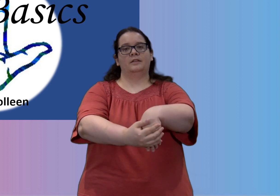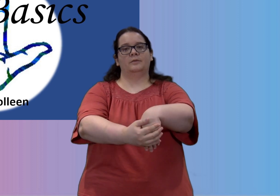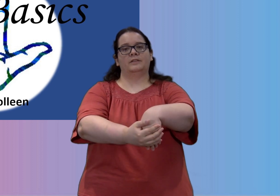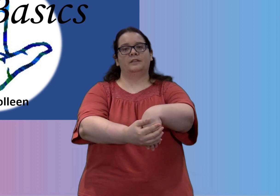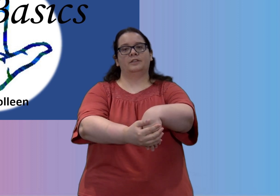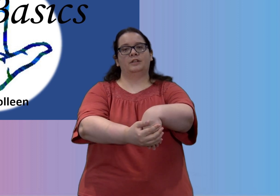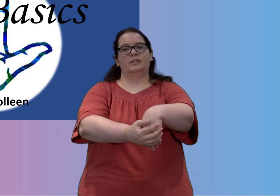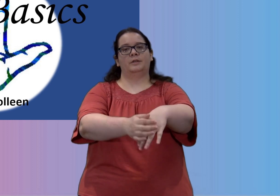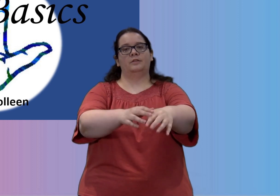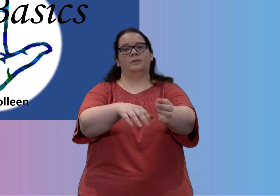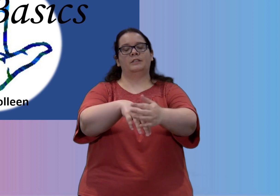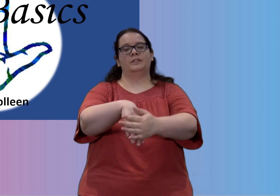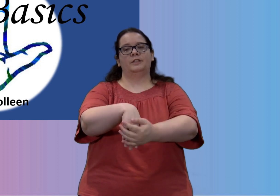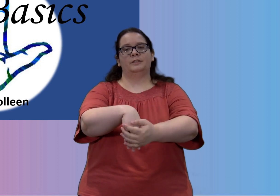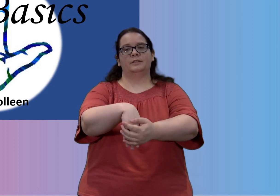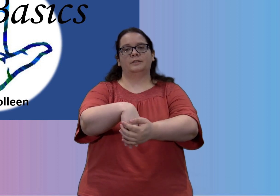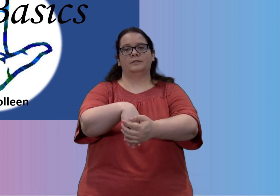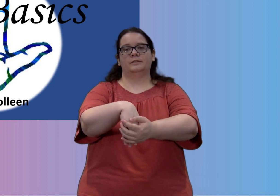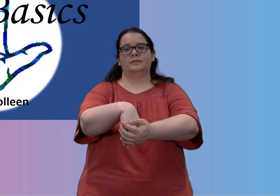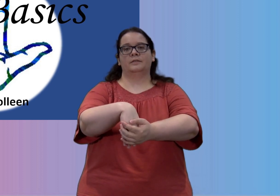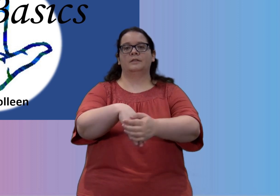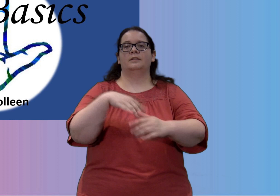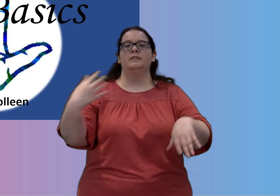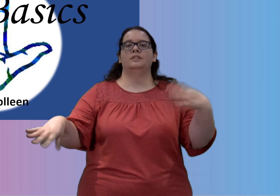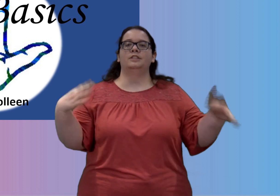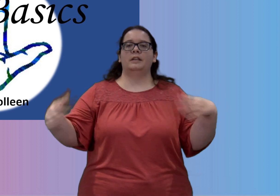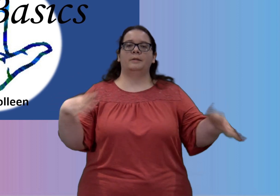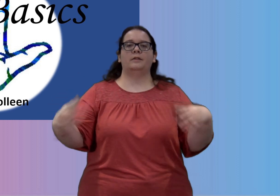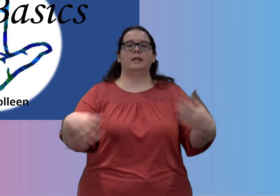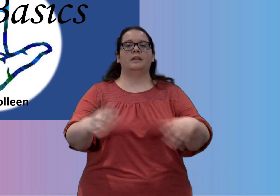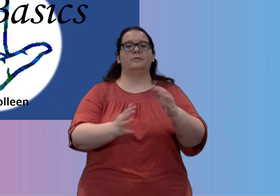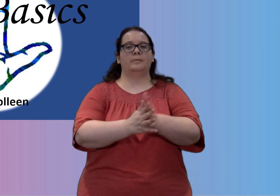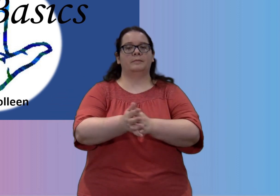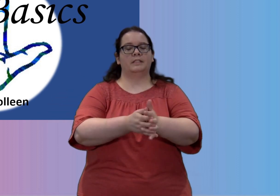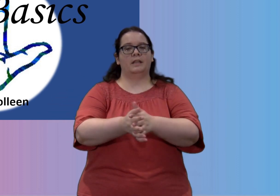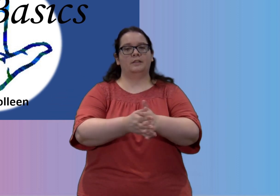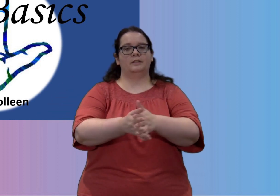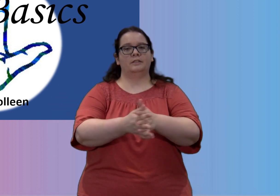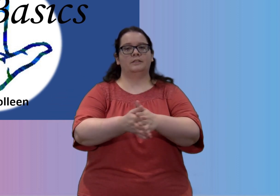you want to feel stretched, but you don't want it to hurt. Shake them out and rub them together,